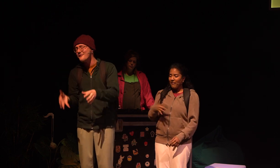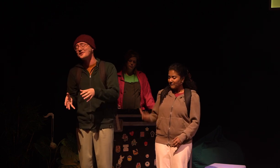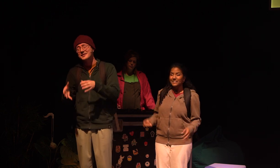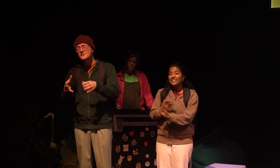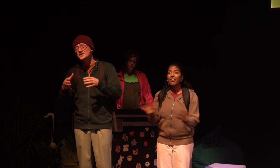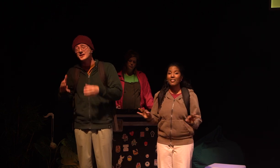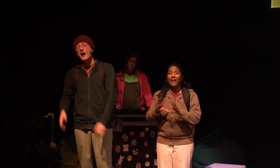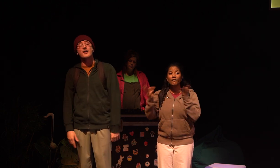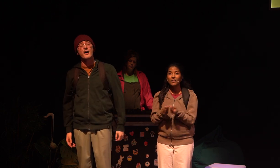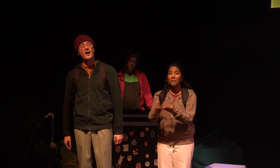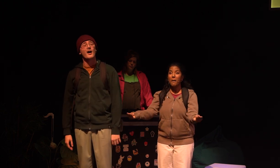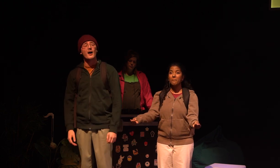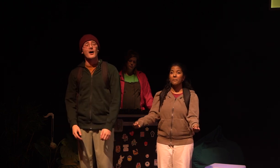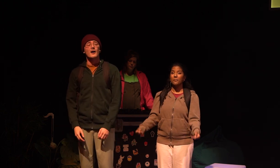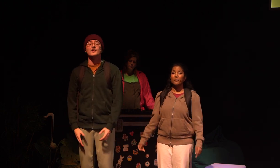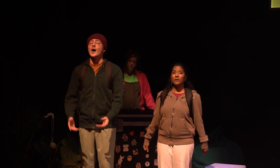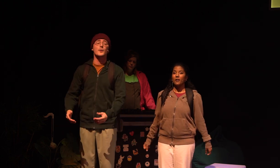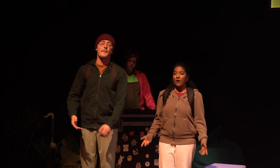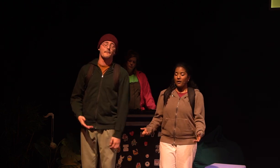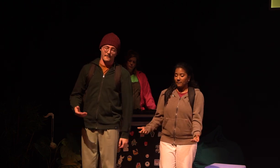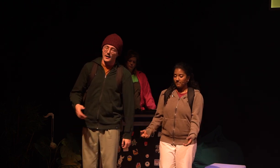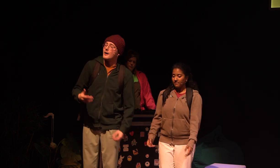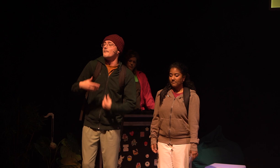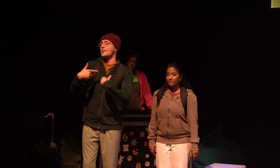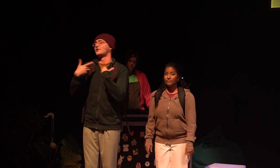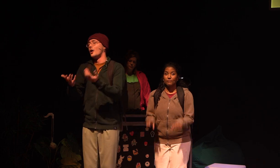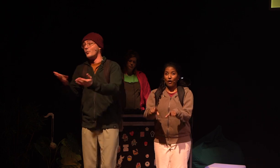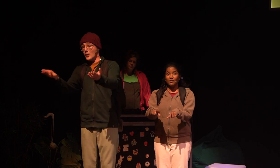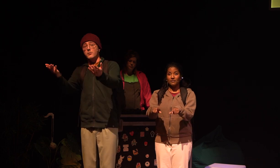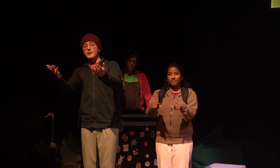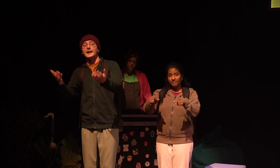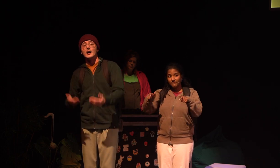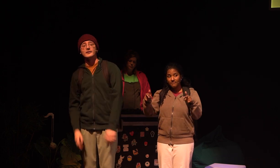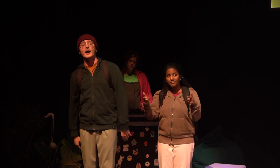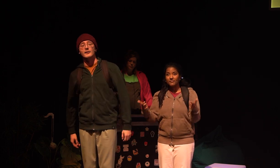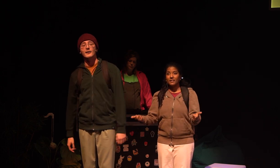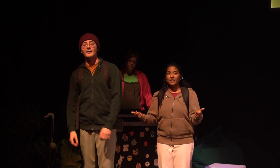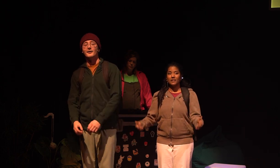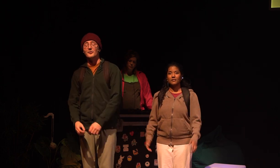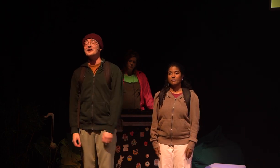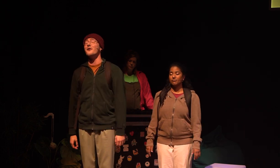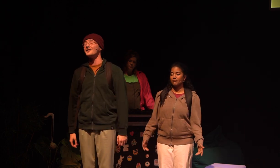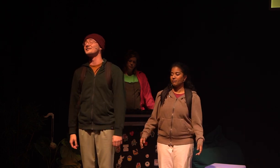nothing, everything was gone. So by the time we all come out of lockdown, we was